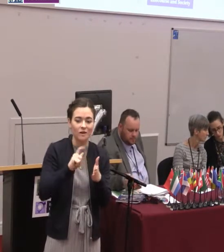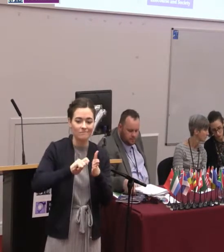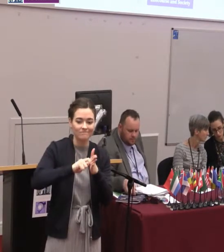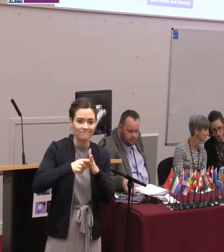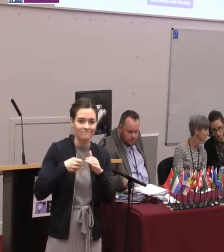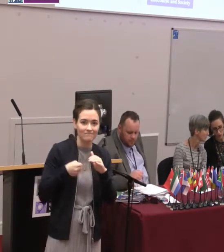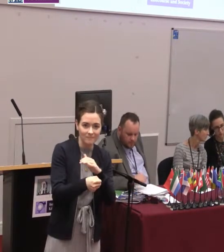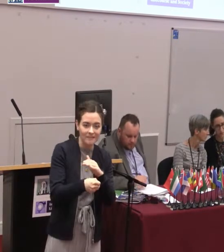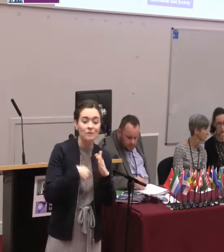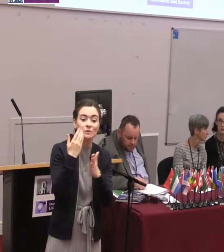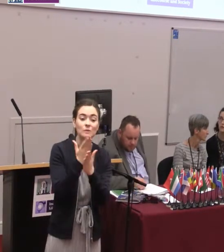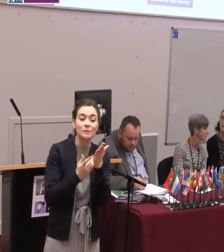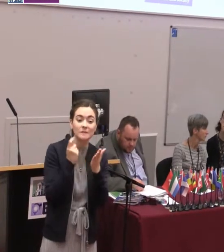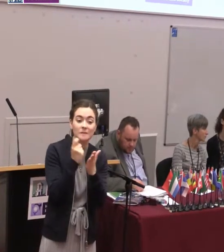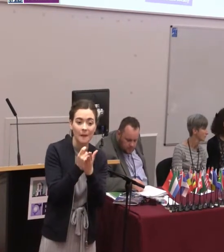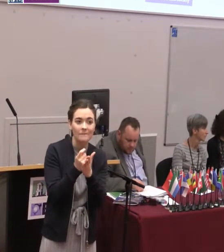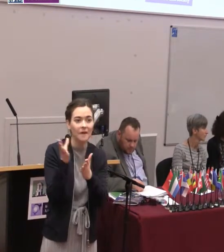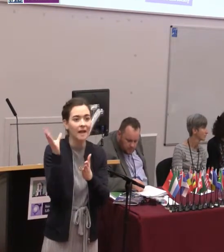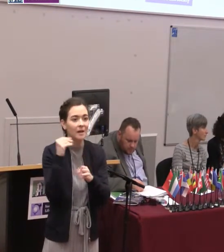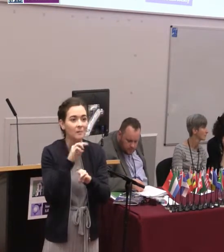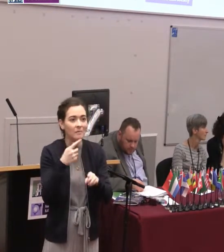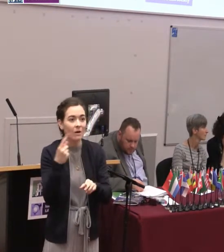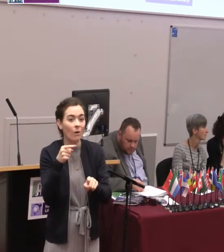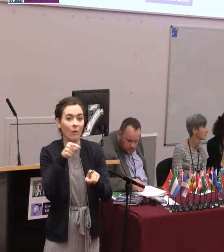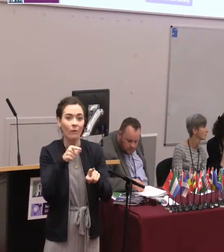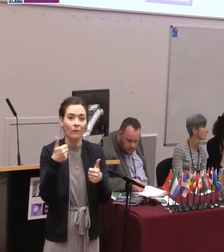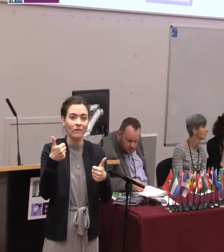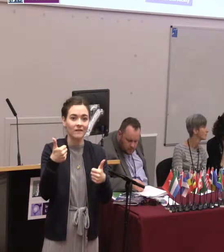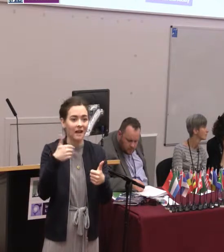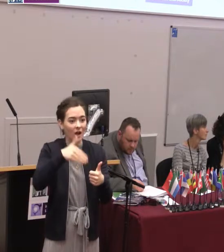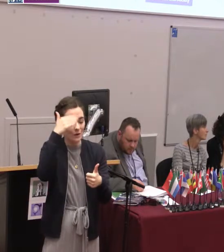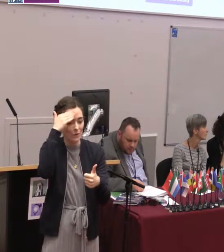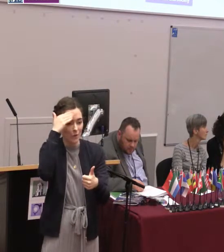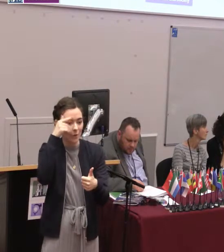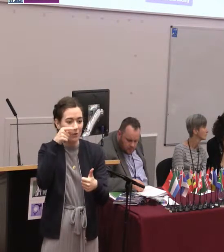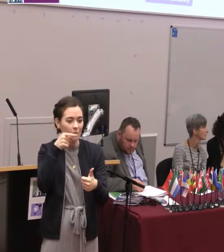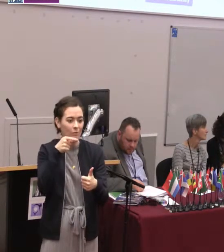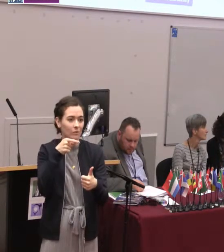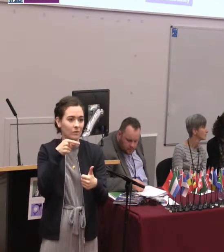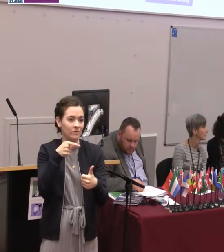Some people I would get people's sake, "I know what it is like.